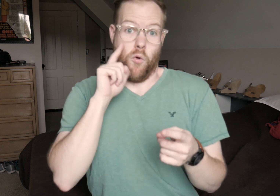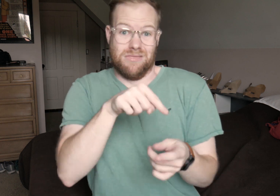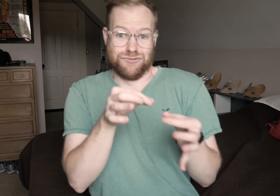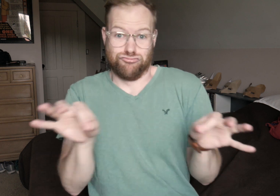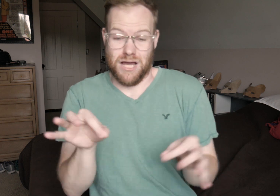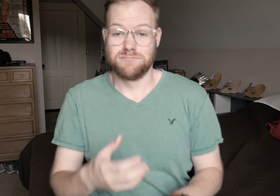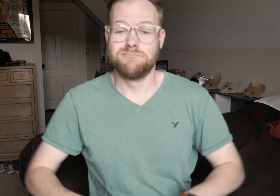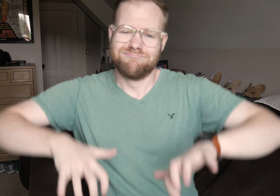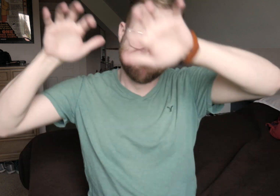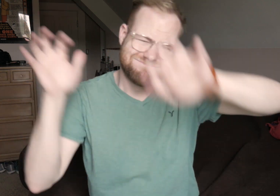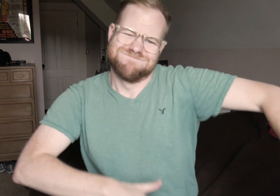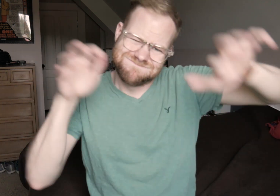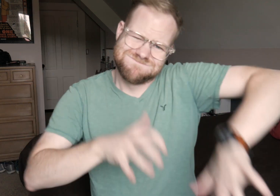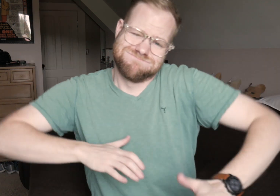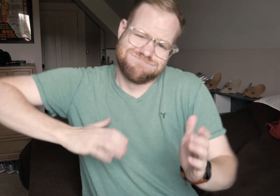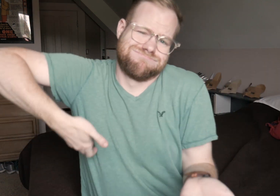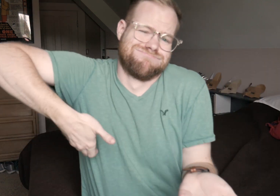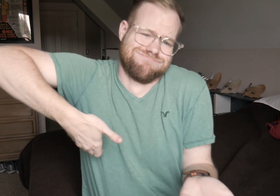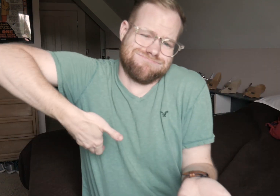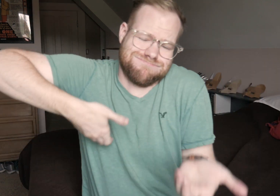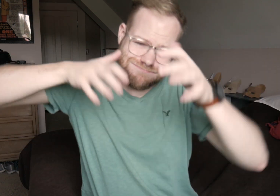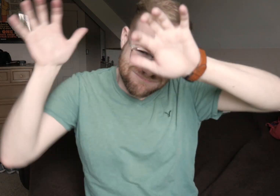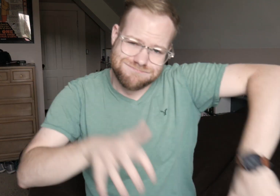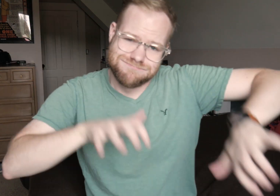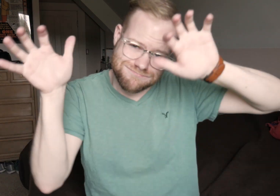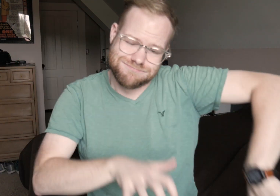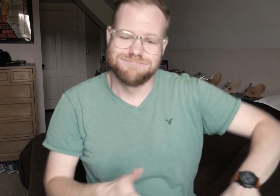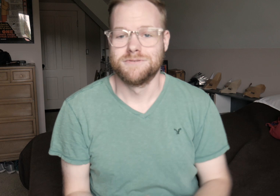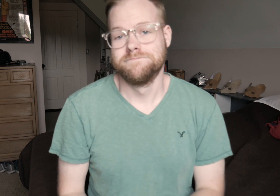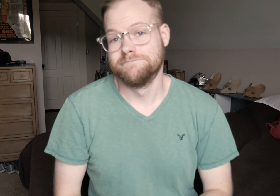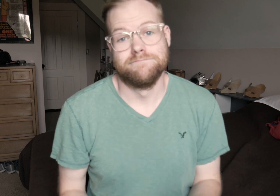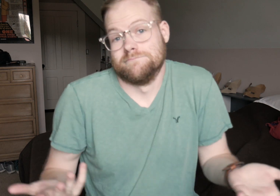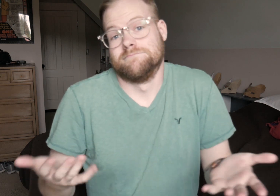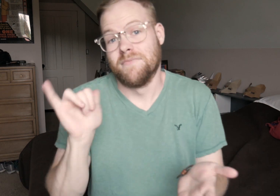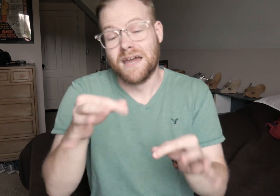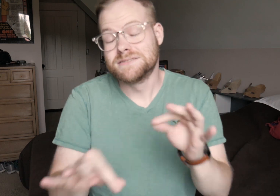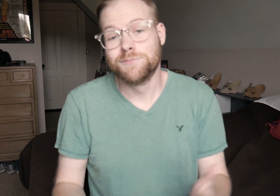For this phrase: [raining hard, pouring, hard rain]. It's that simple.